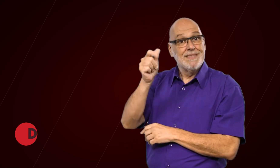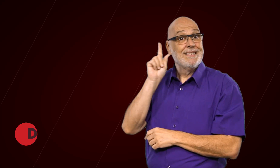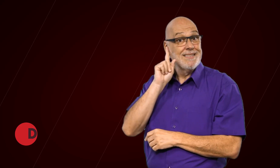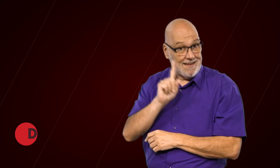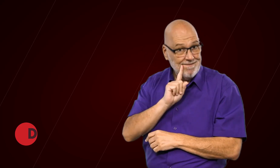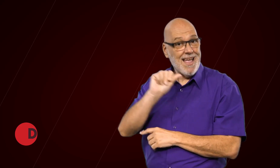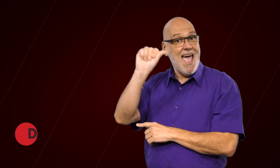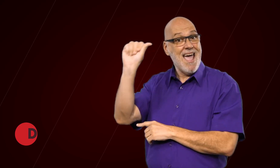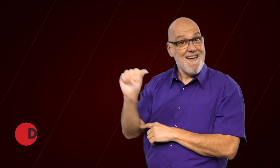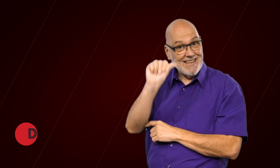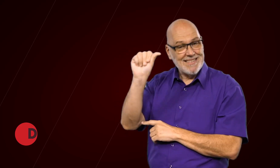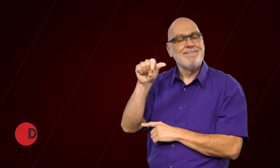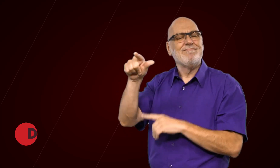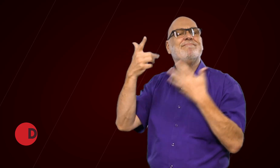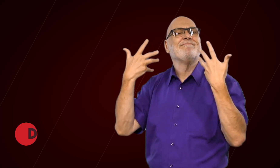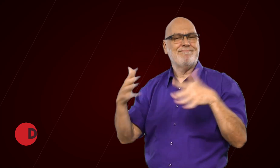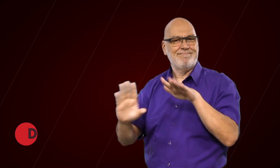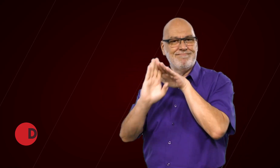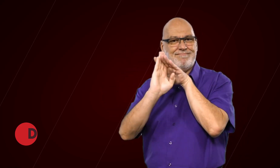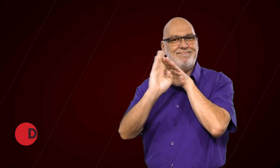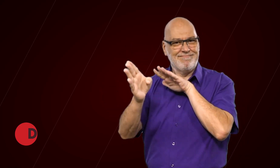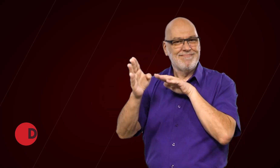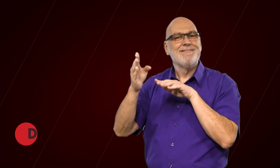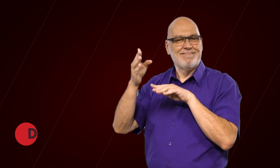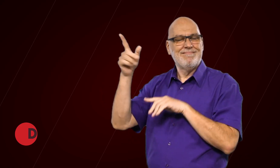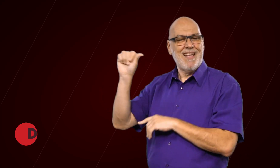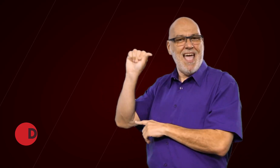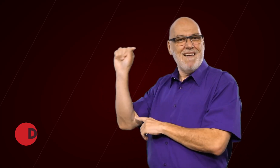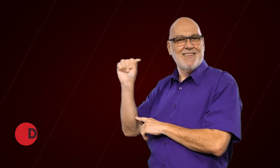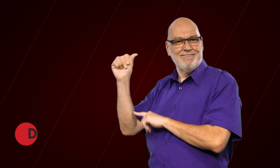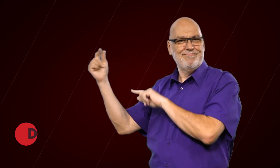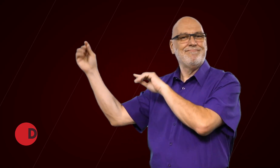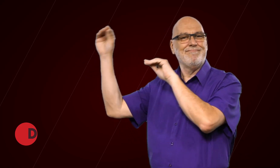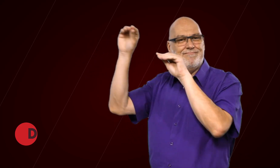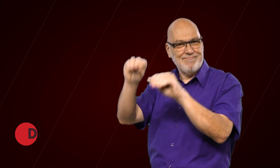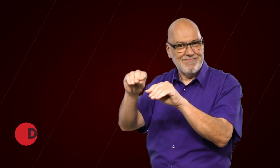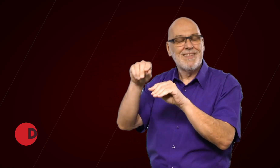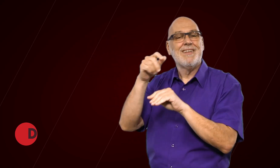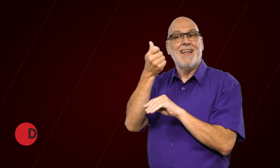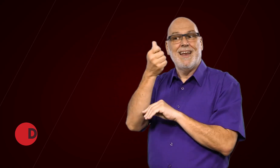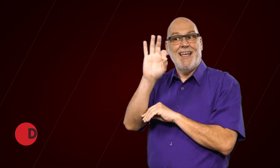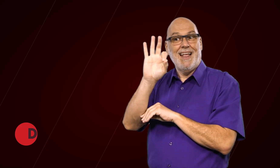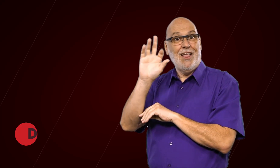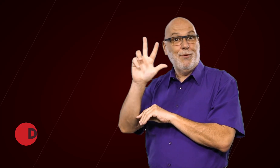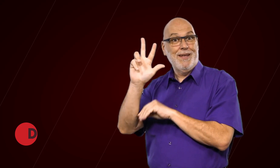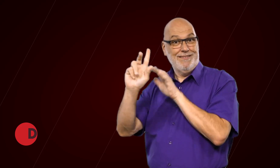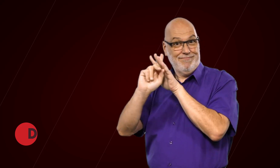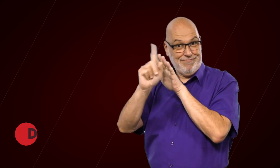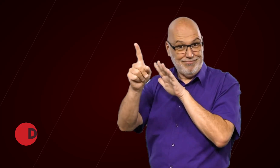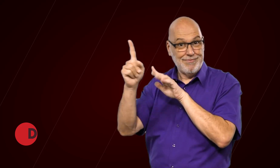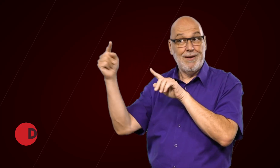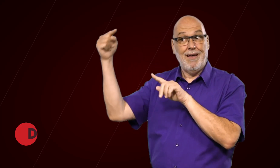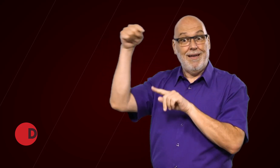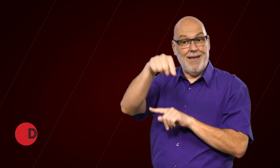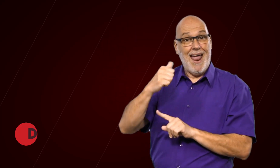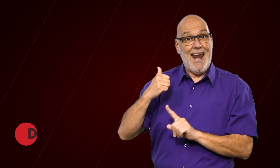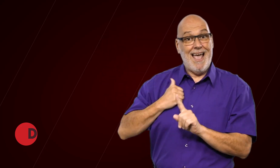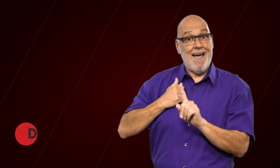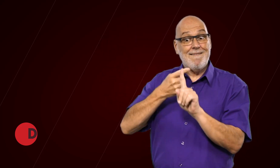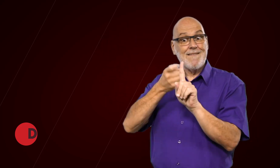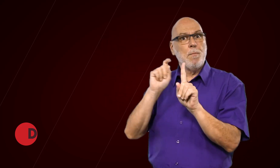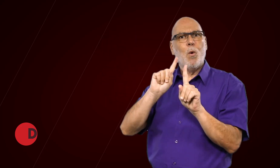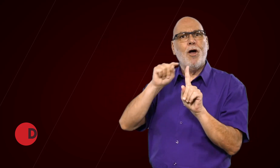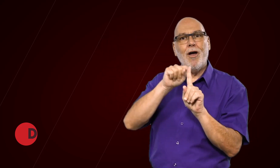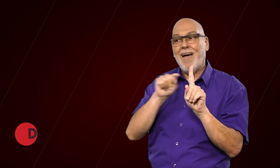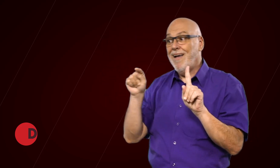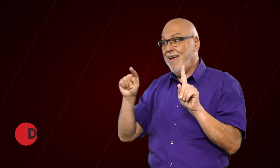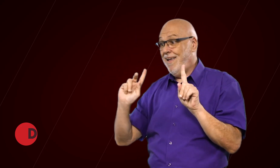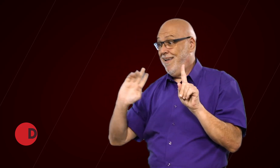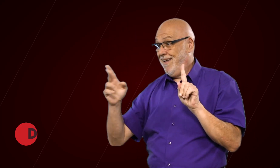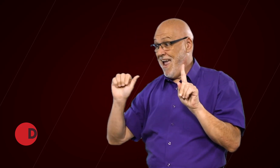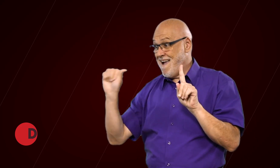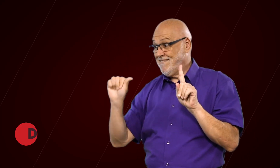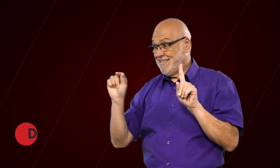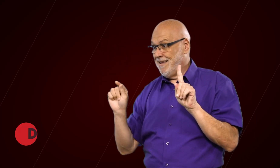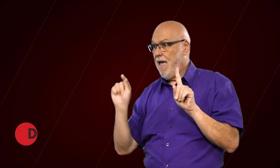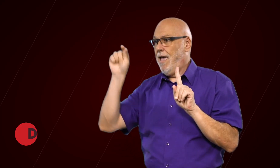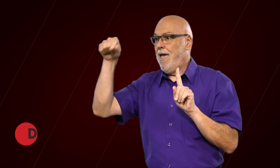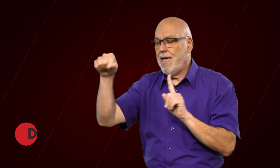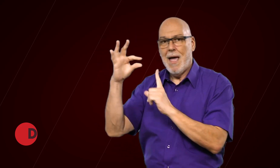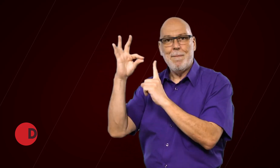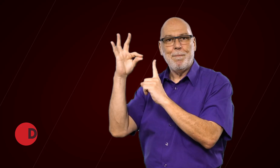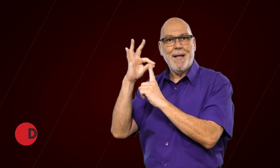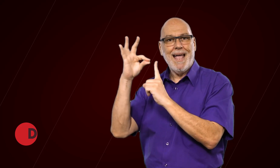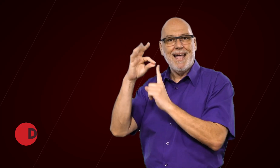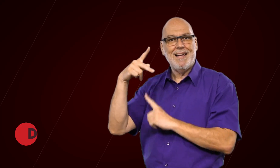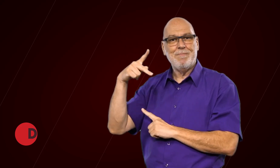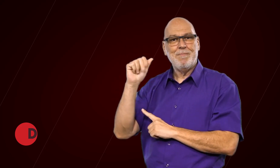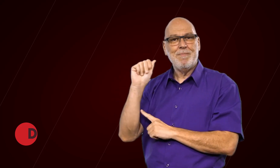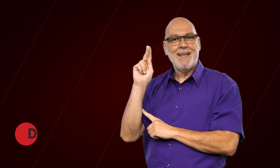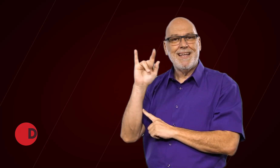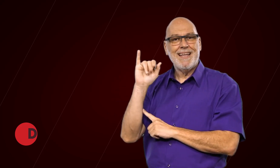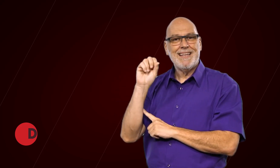leave the country. DeafDots asked one Deaf Afghan who fled Afghanistan in 1993